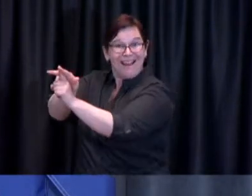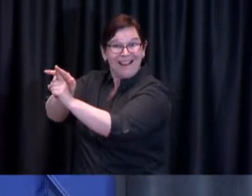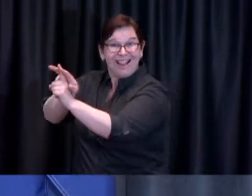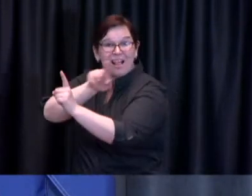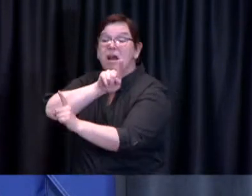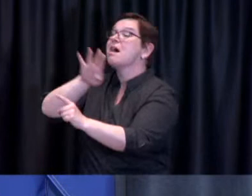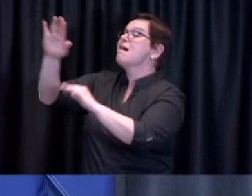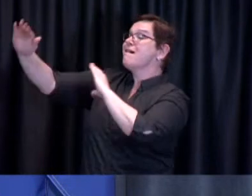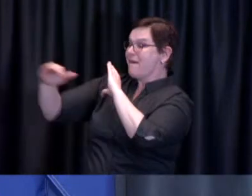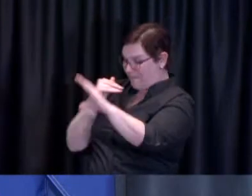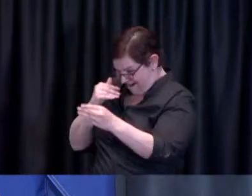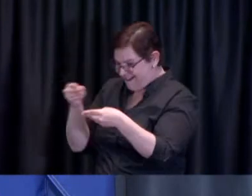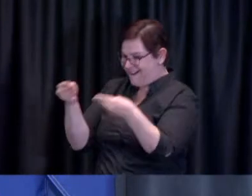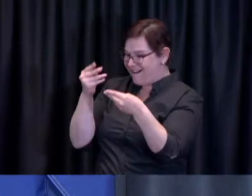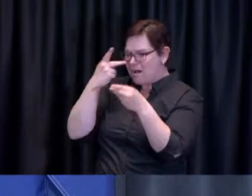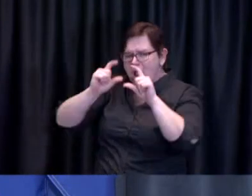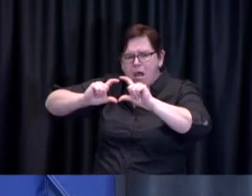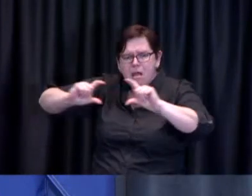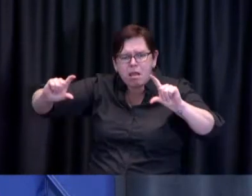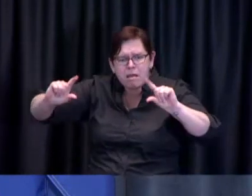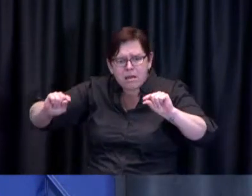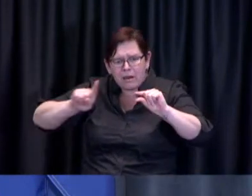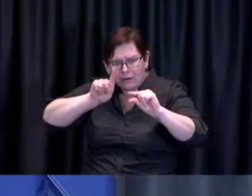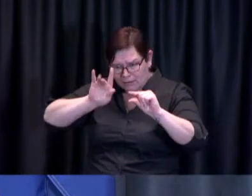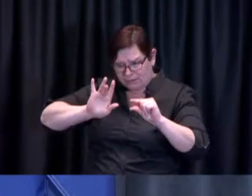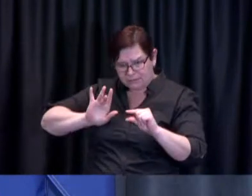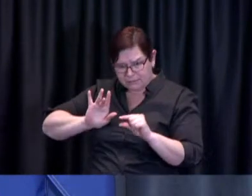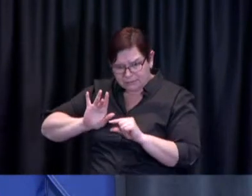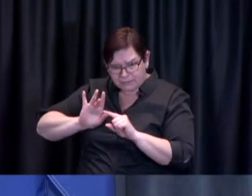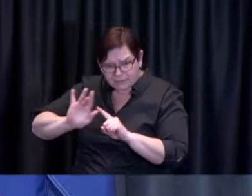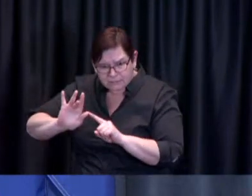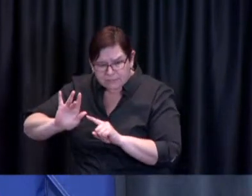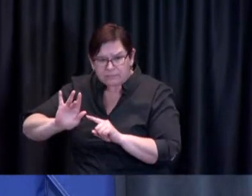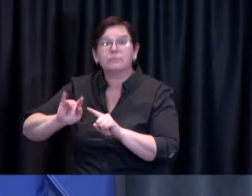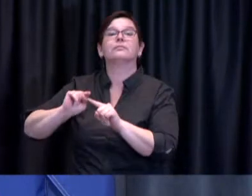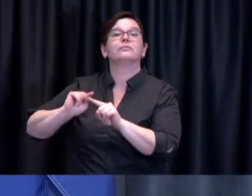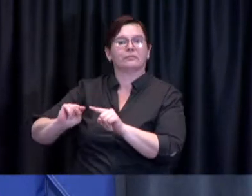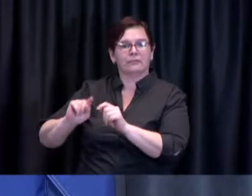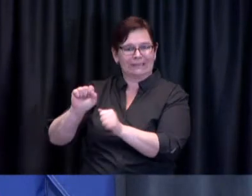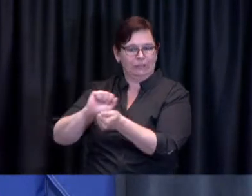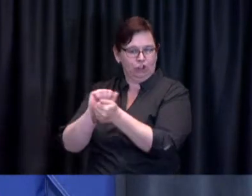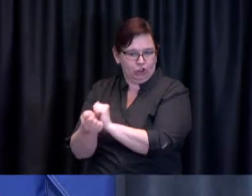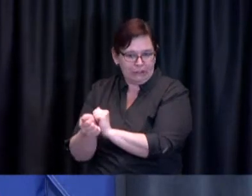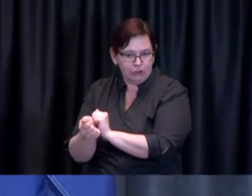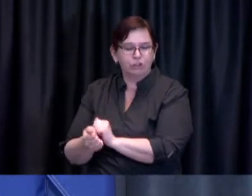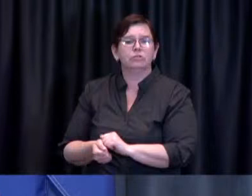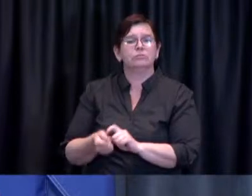appointment booking you can also reschedule your appointment by calling the provincial call centre